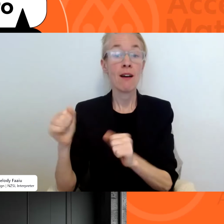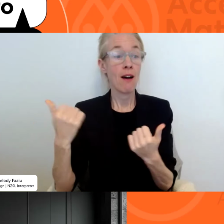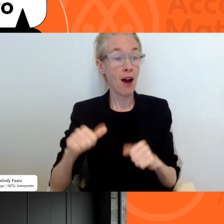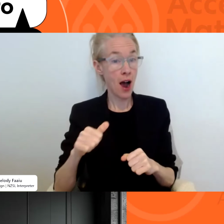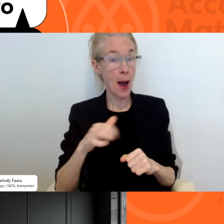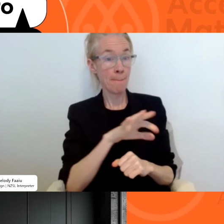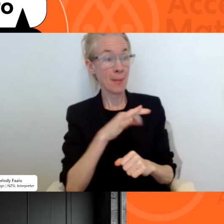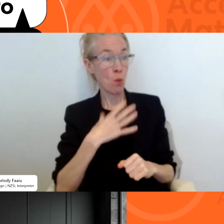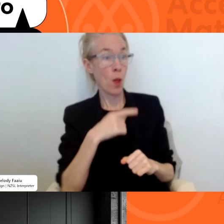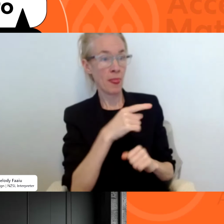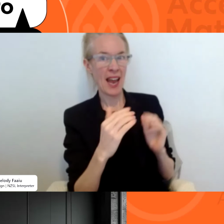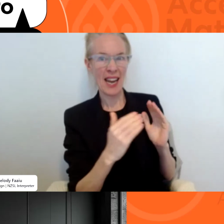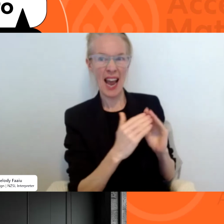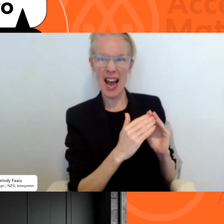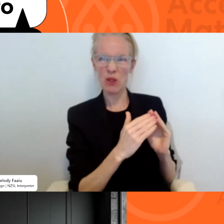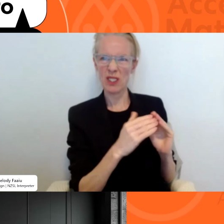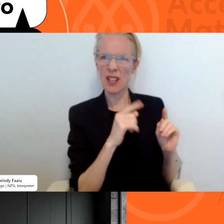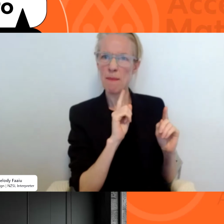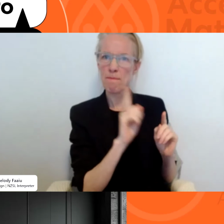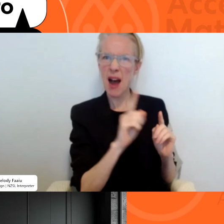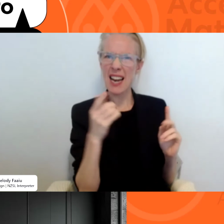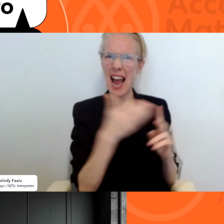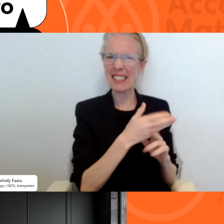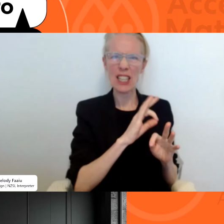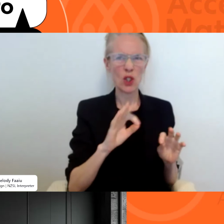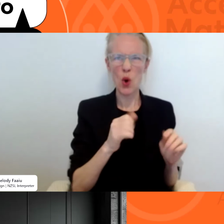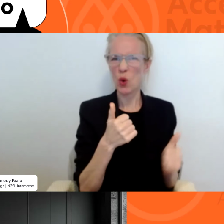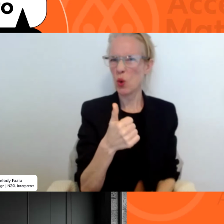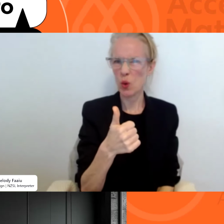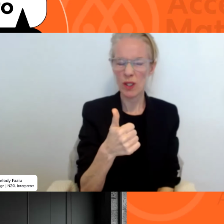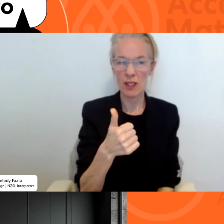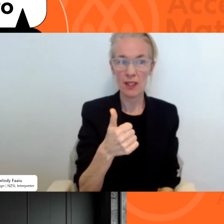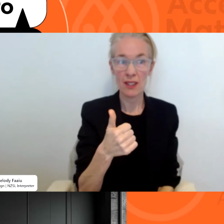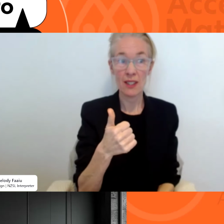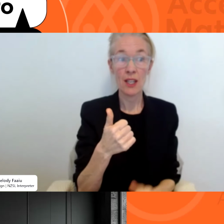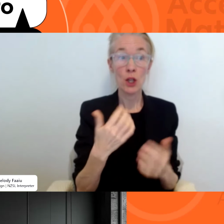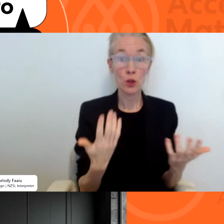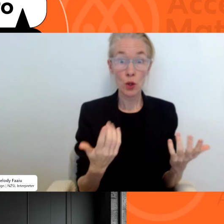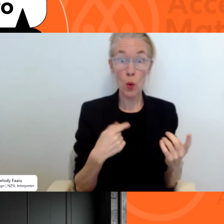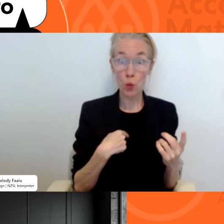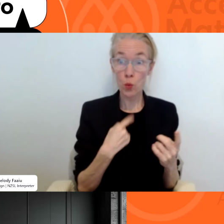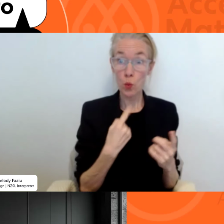of those 100 houses I viewed, none of them had access either, not